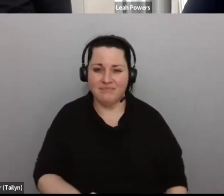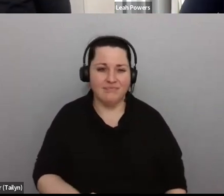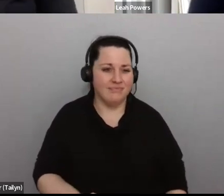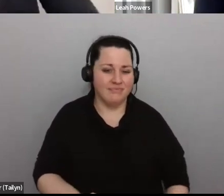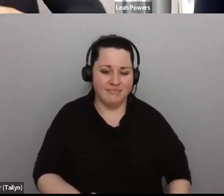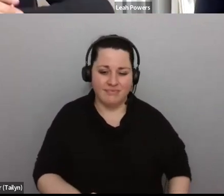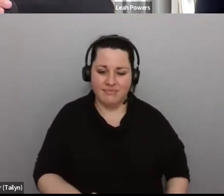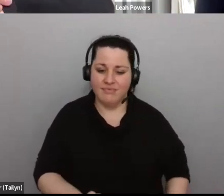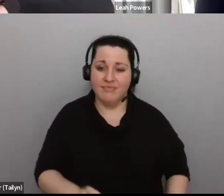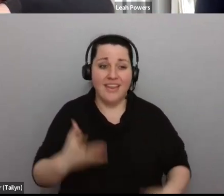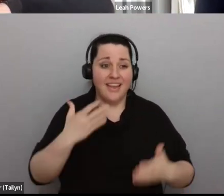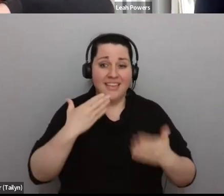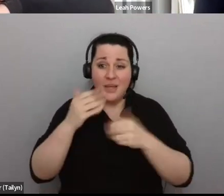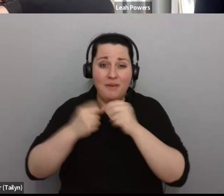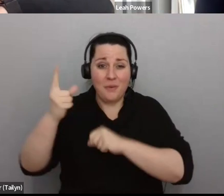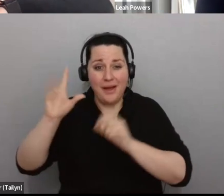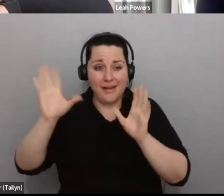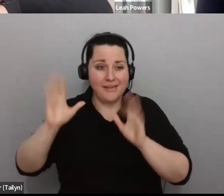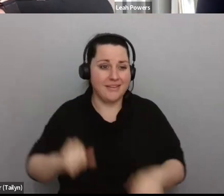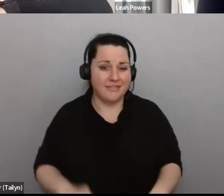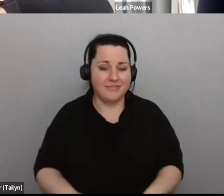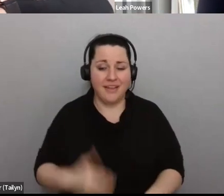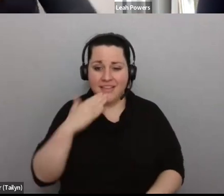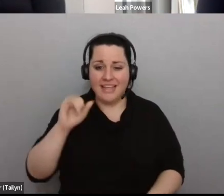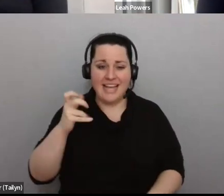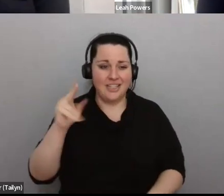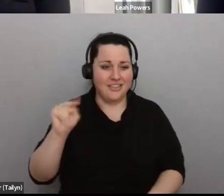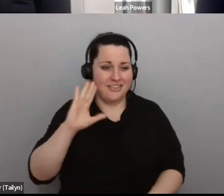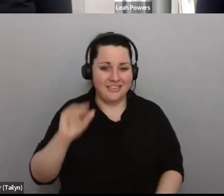Leah: Thanks everyone. Thanks, Ayelen. Ayelen: thank you.